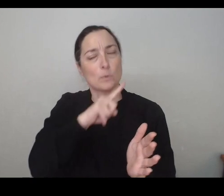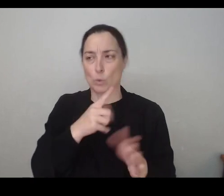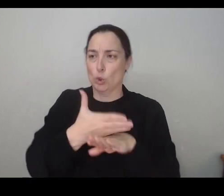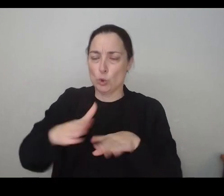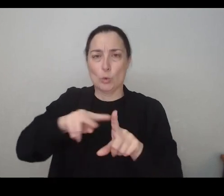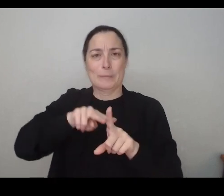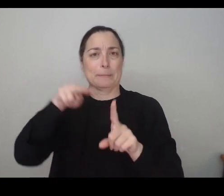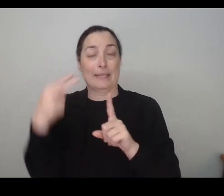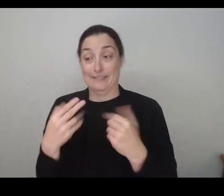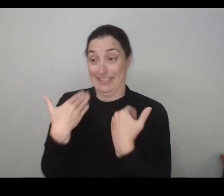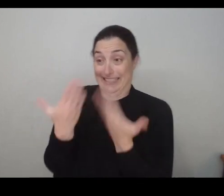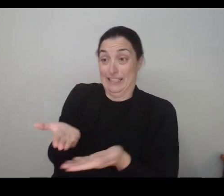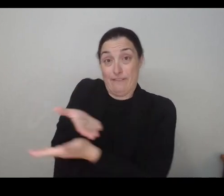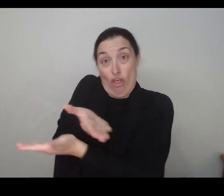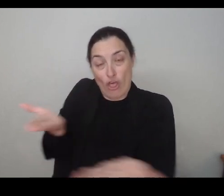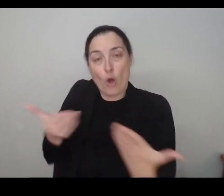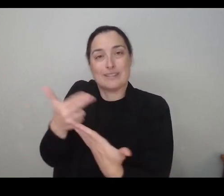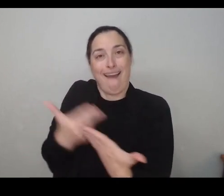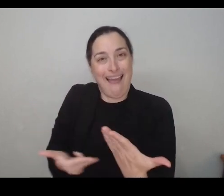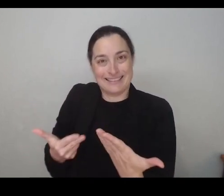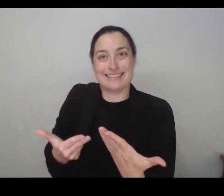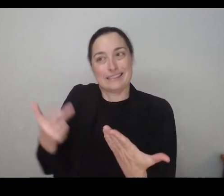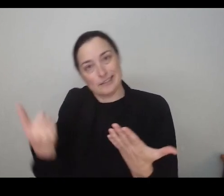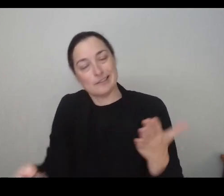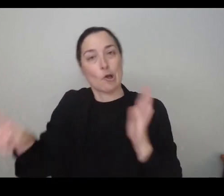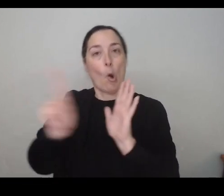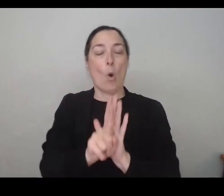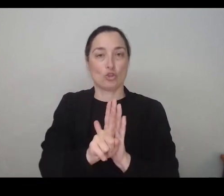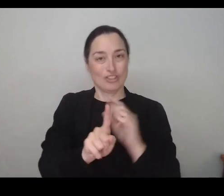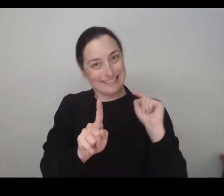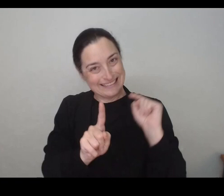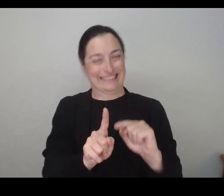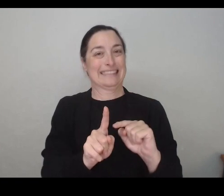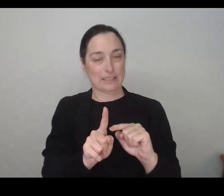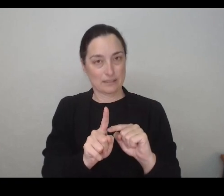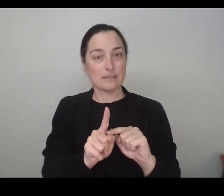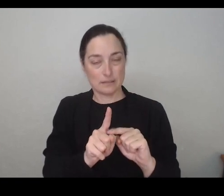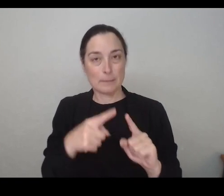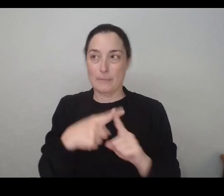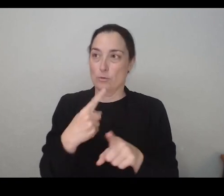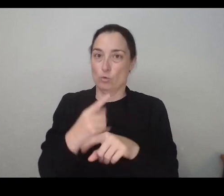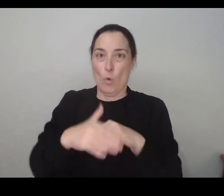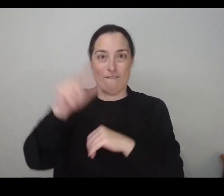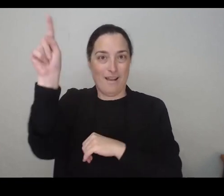with the microphone, and to reflect the contemporary issue we are facing, as we have seen,